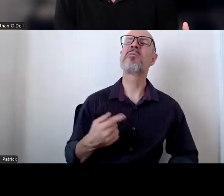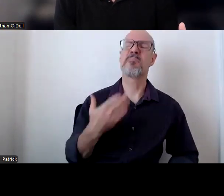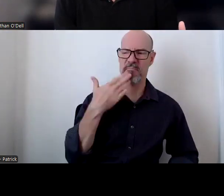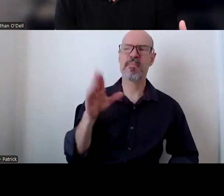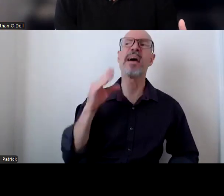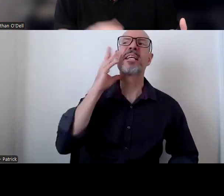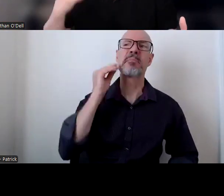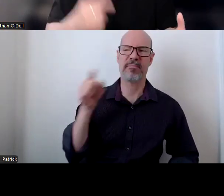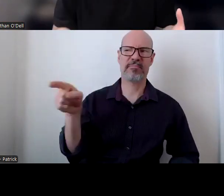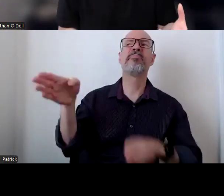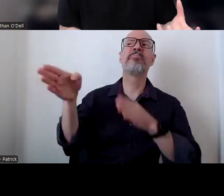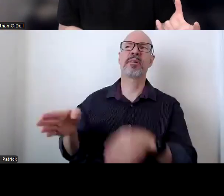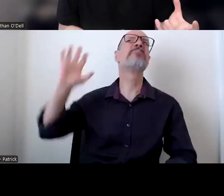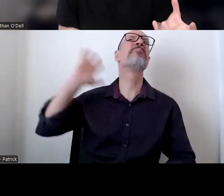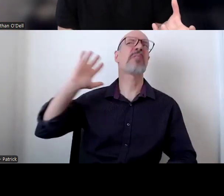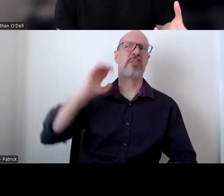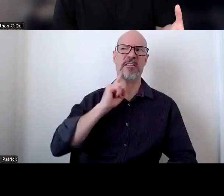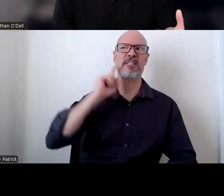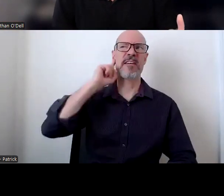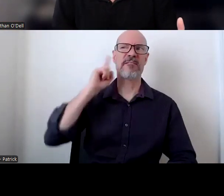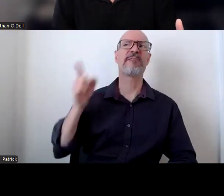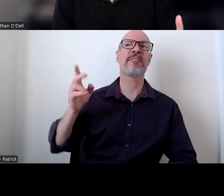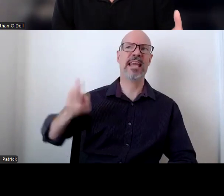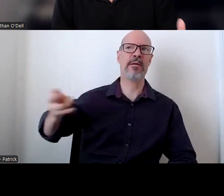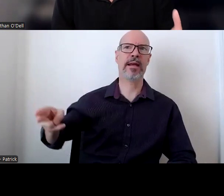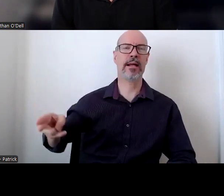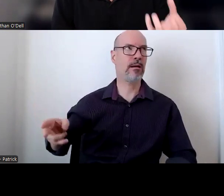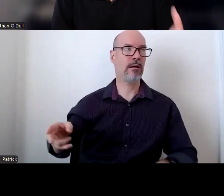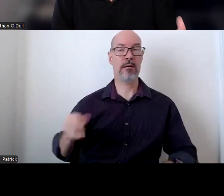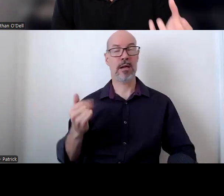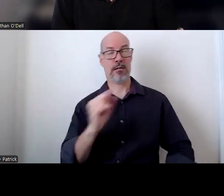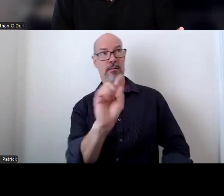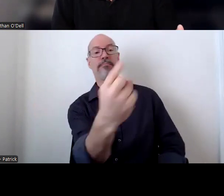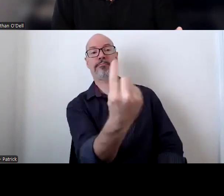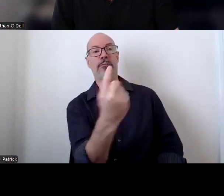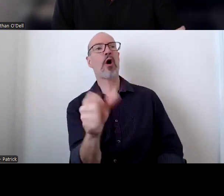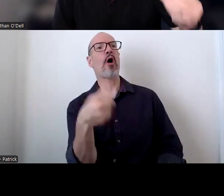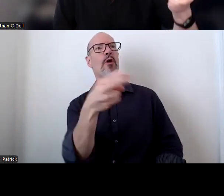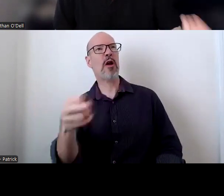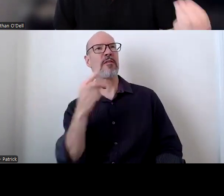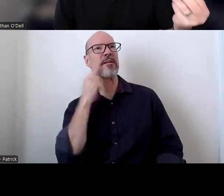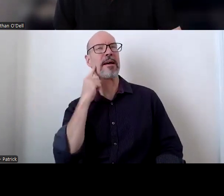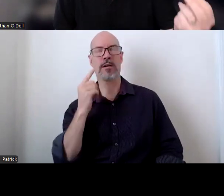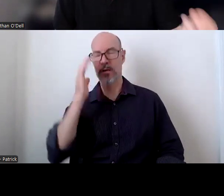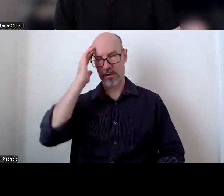the next time they're confronted with a Deaf person, a think, oh, boy, here we go again. Everybody is different.